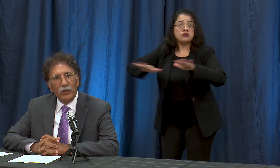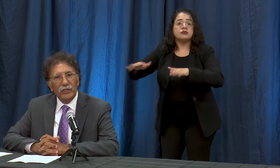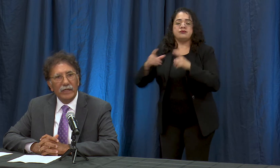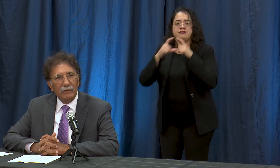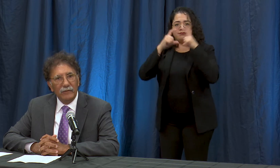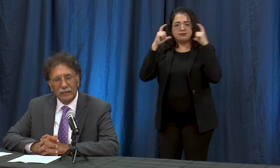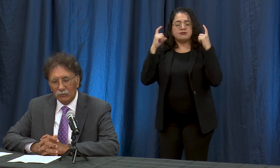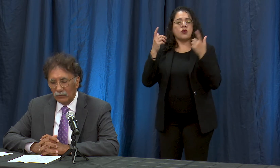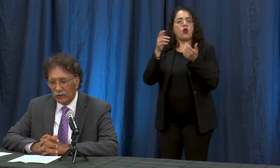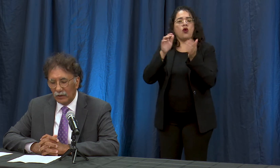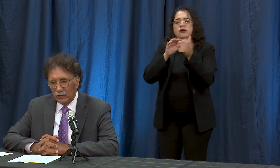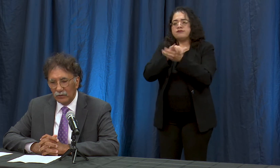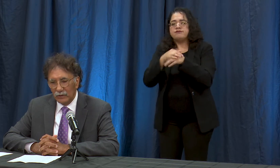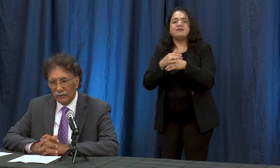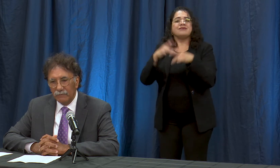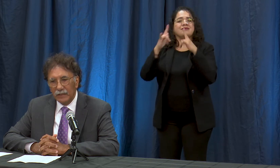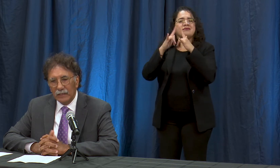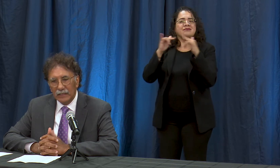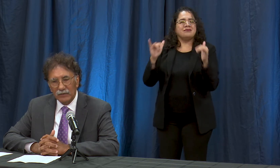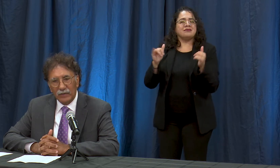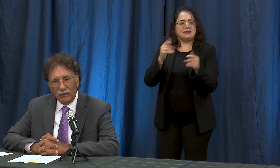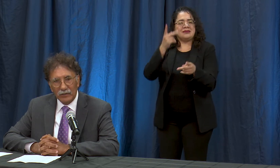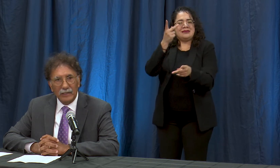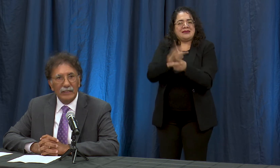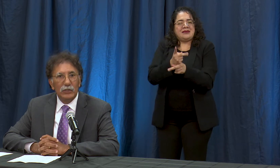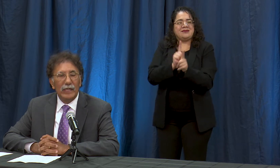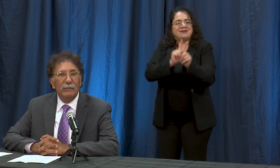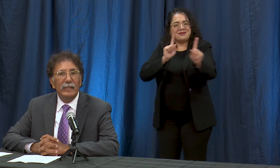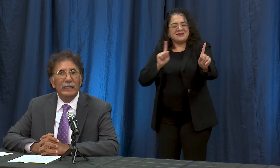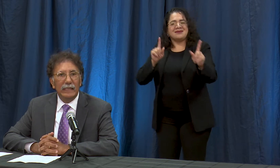work is not effective with regard to this virus or at least try to mitigate